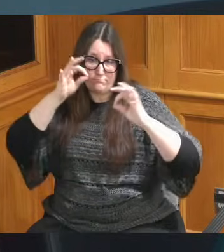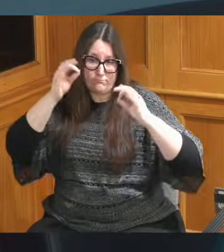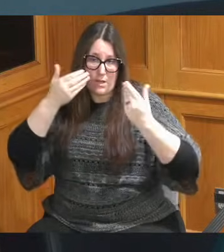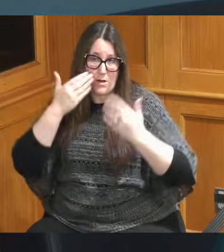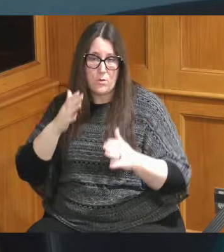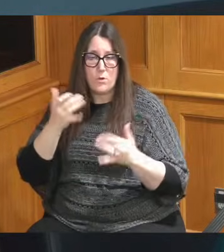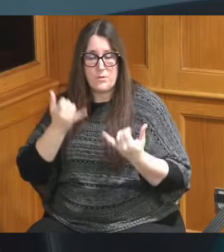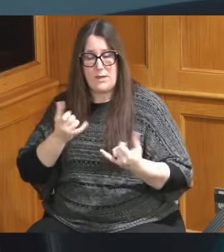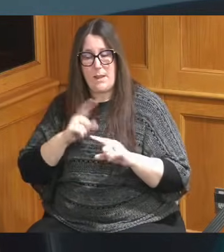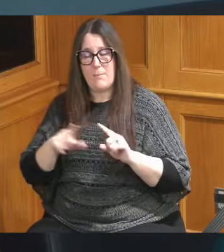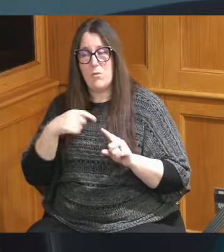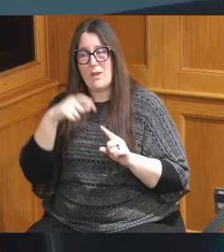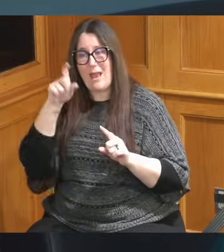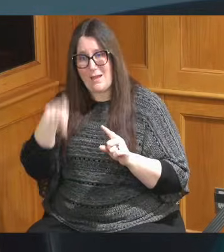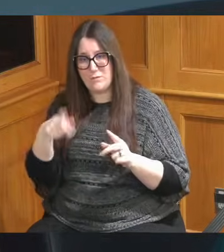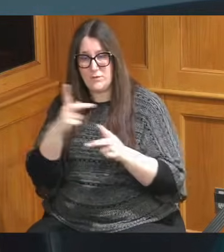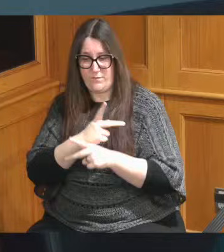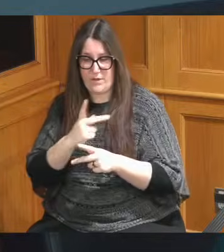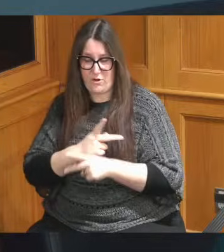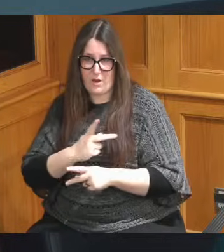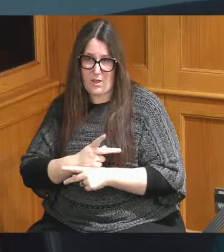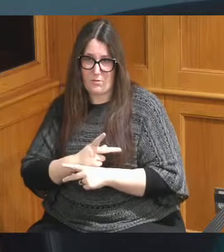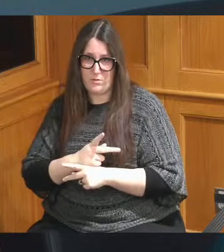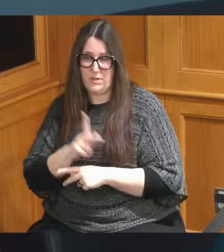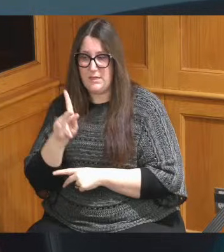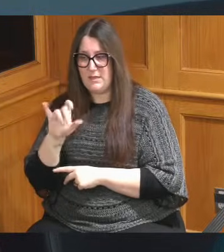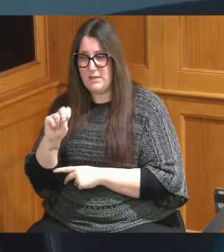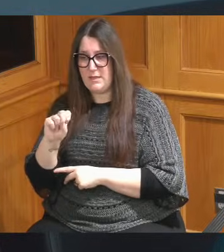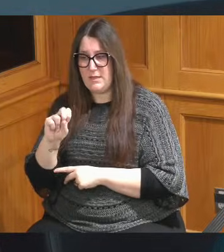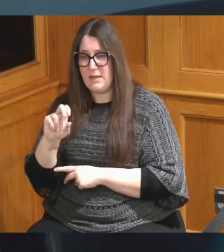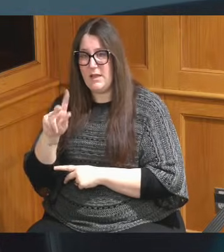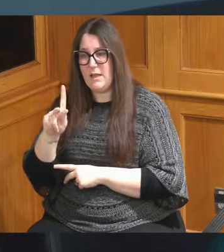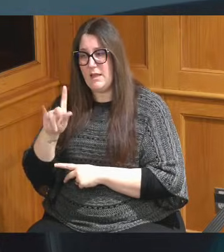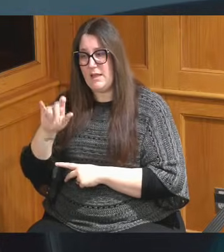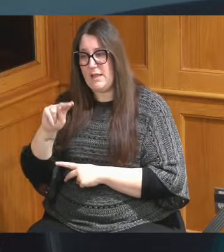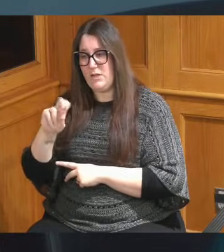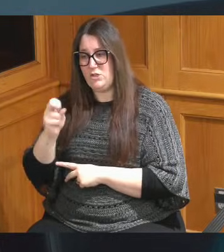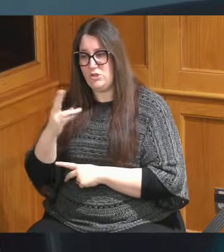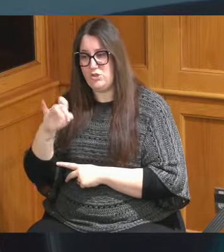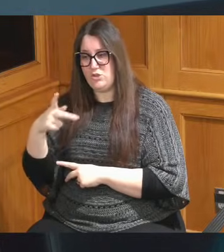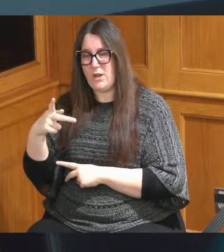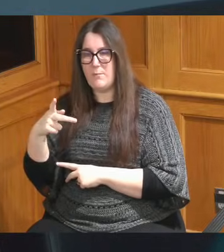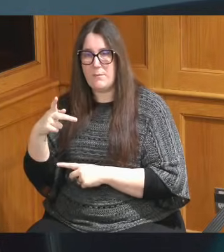we've got to figure it out. And kinship is a great program, but as we see, it can't handle this. So,